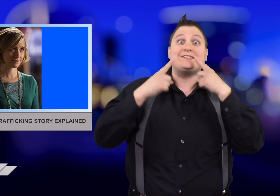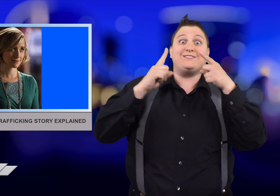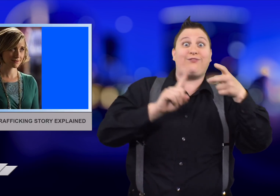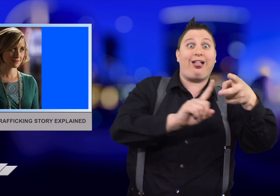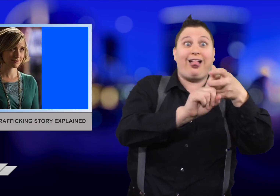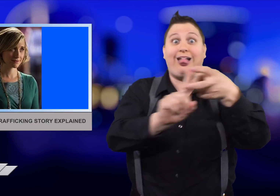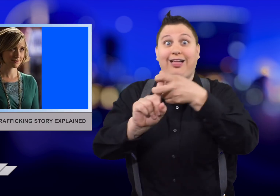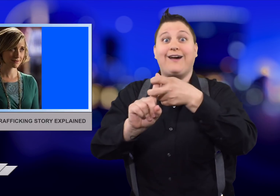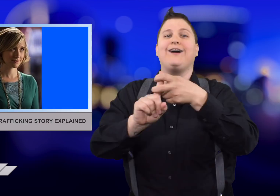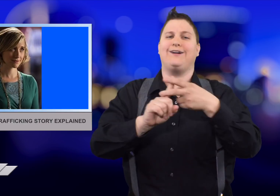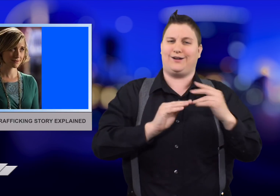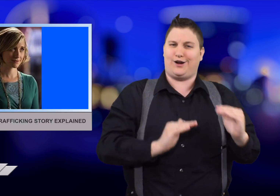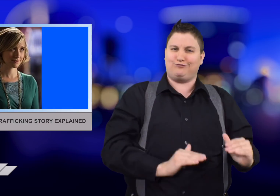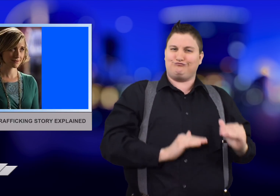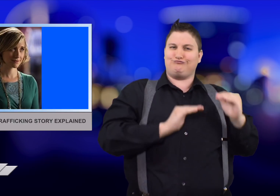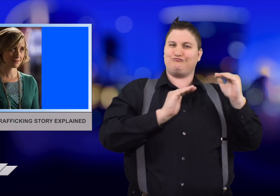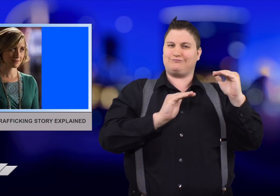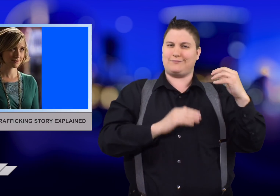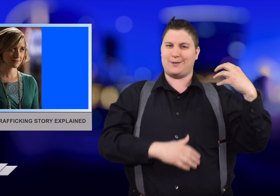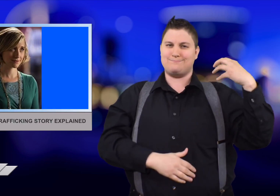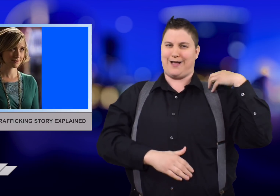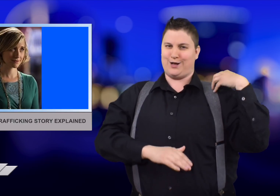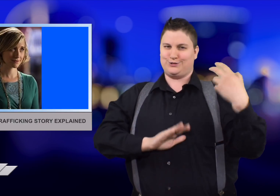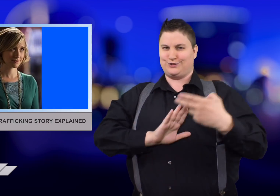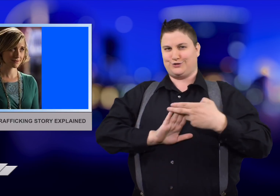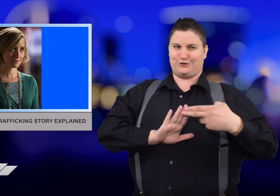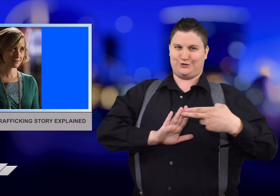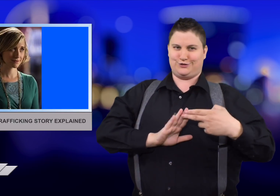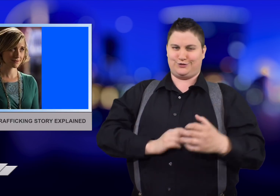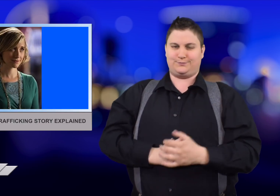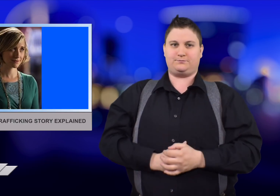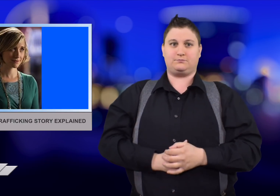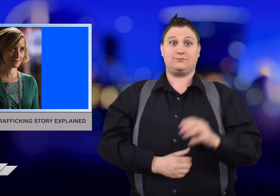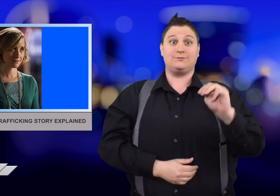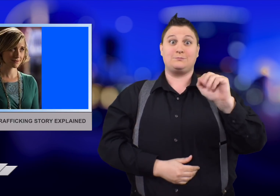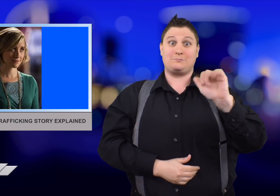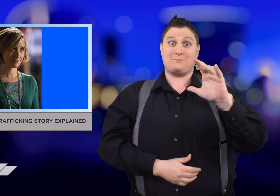Those who successfully recruited others were called "masters."